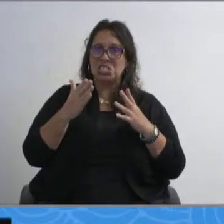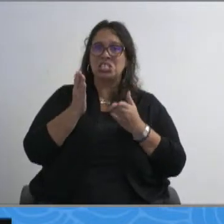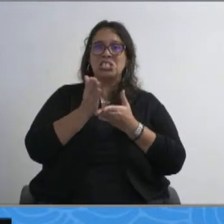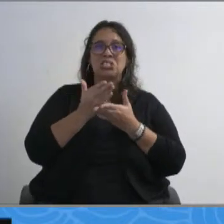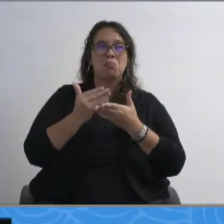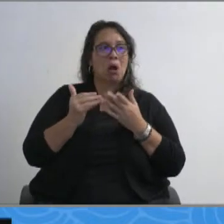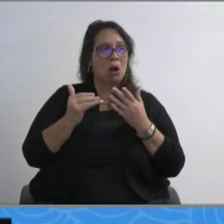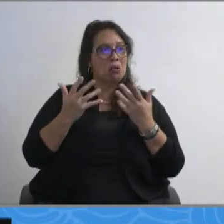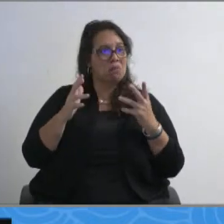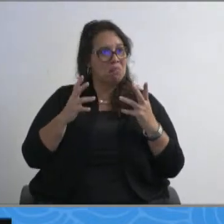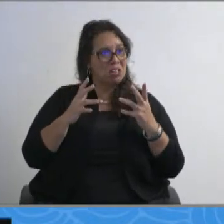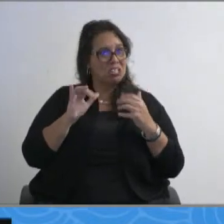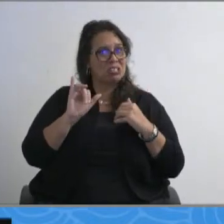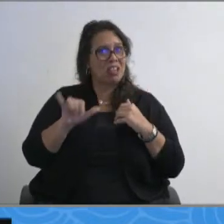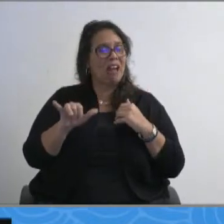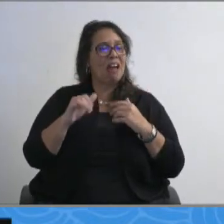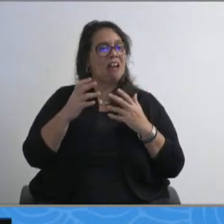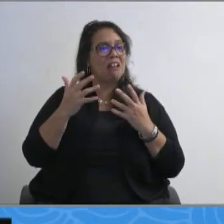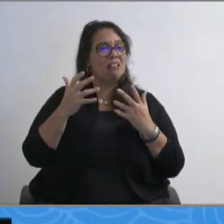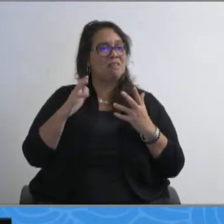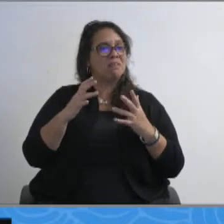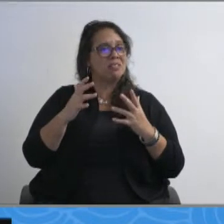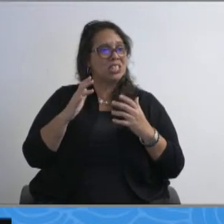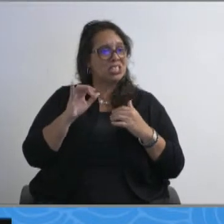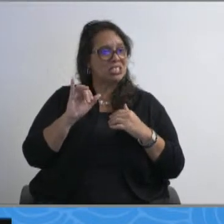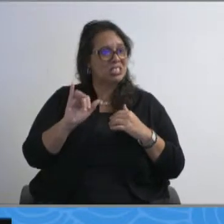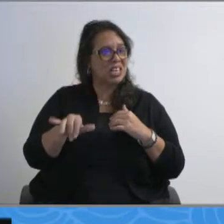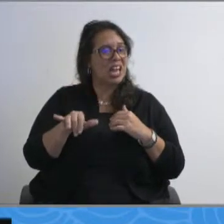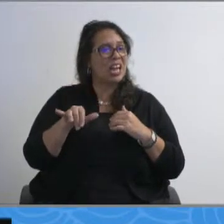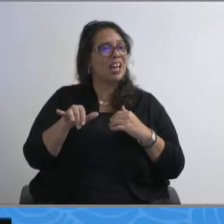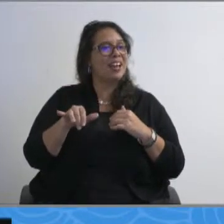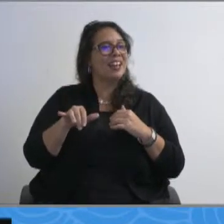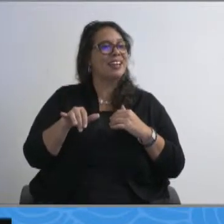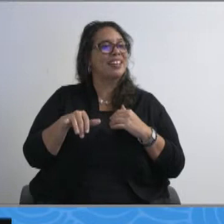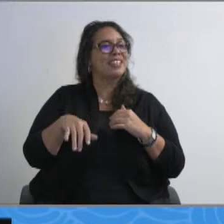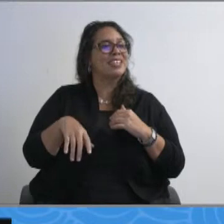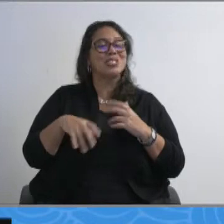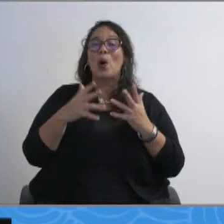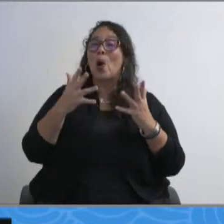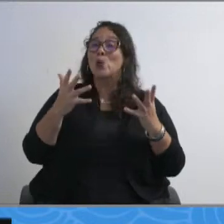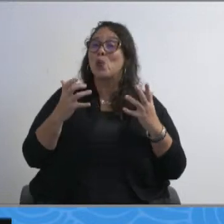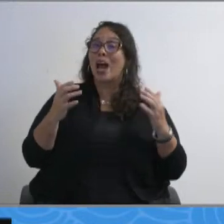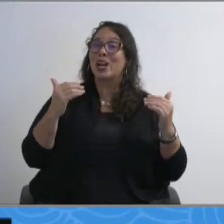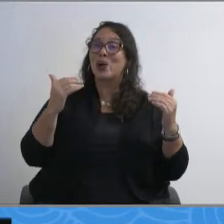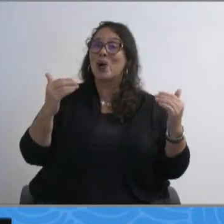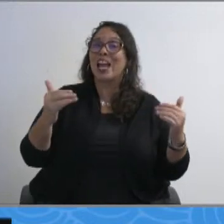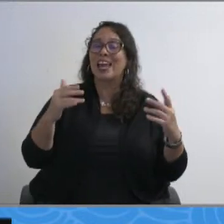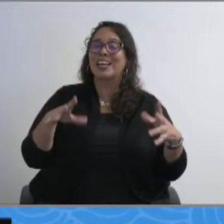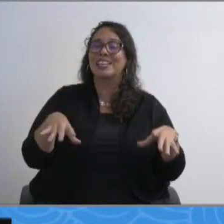We've gone through here. And thank you, Ms. Lavelle. And so, I did wanna go ahead and take the opportunity